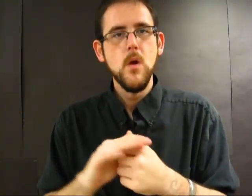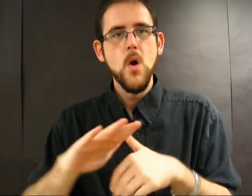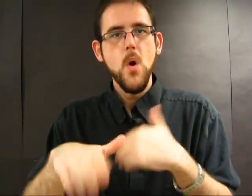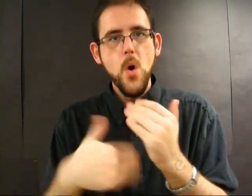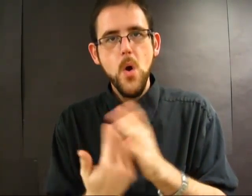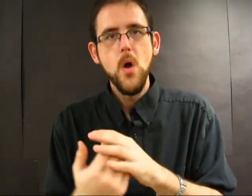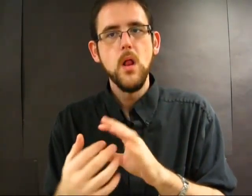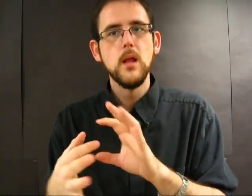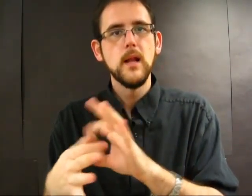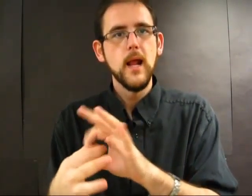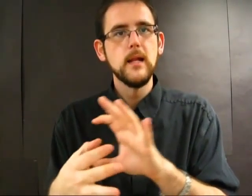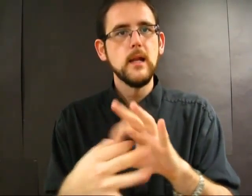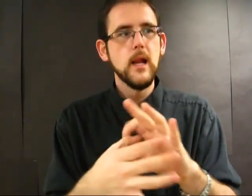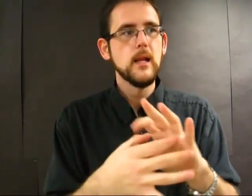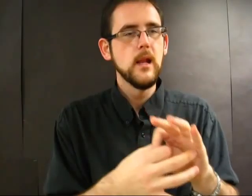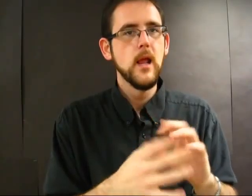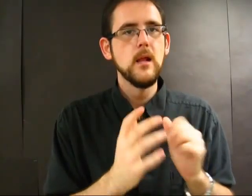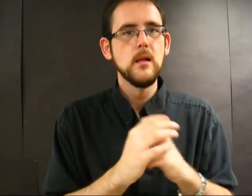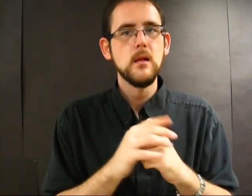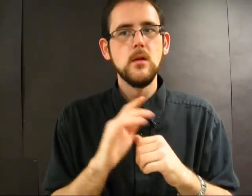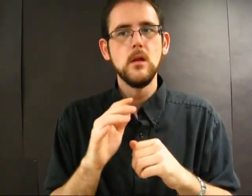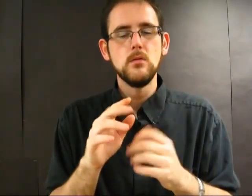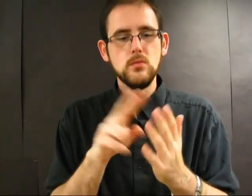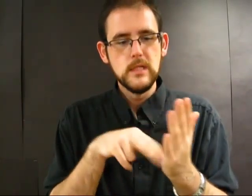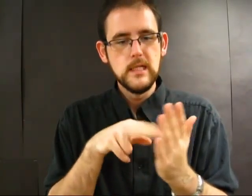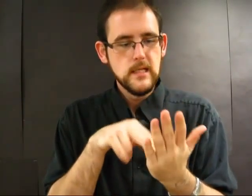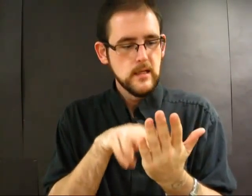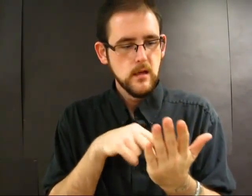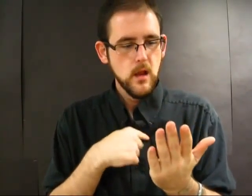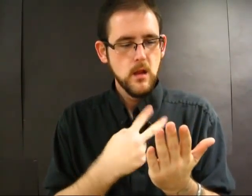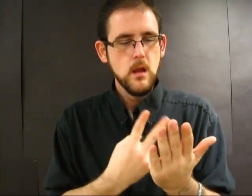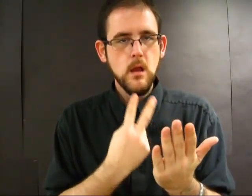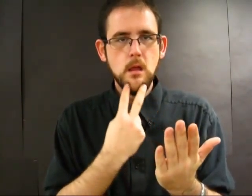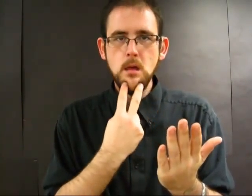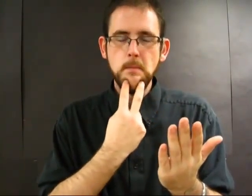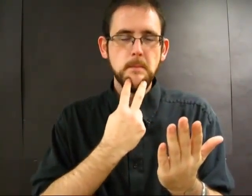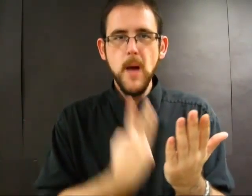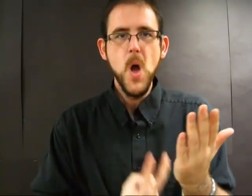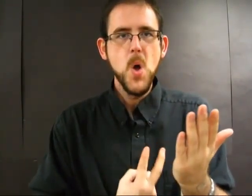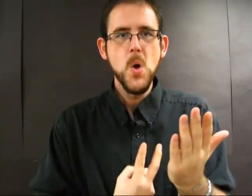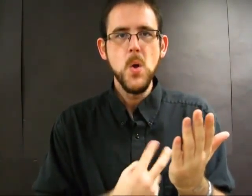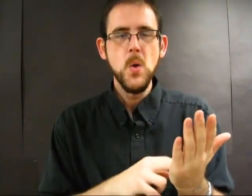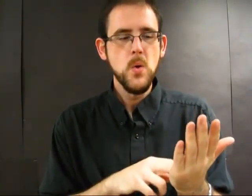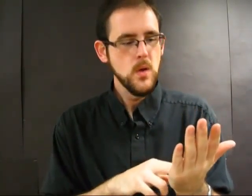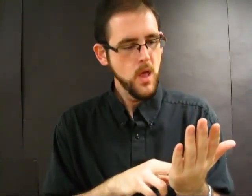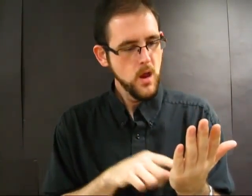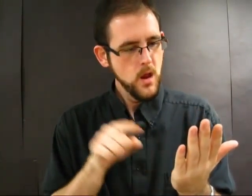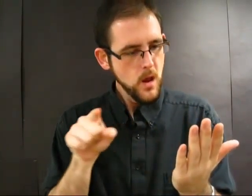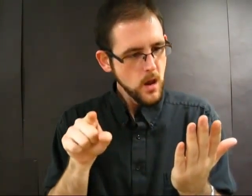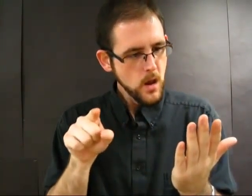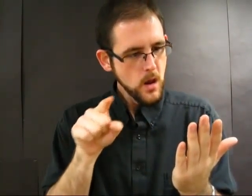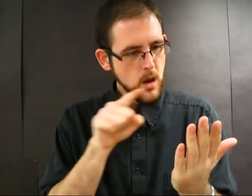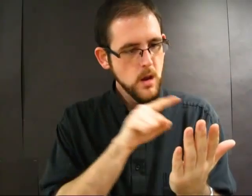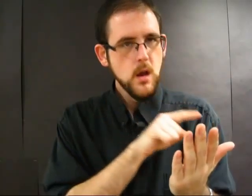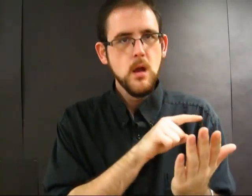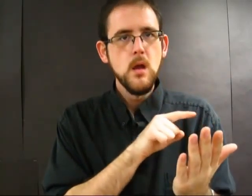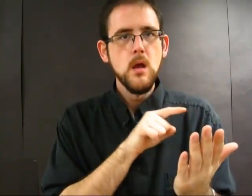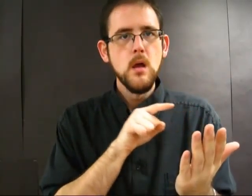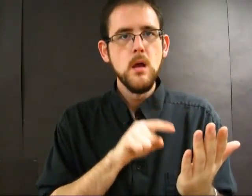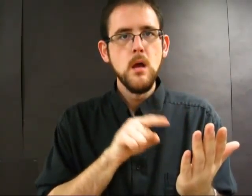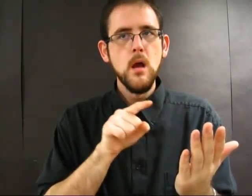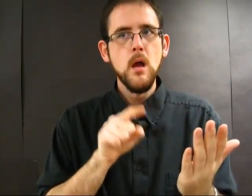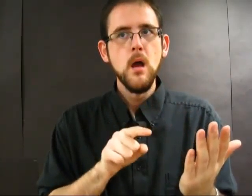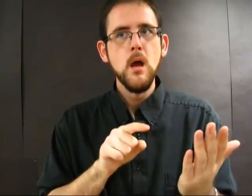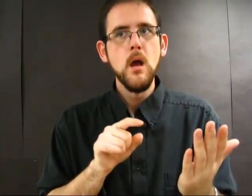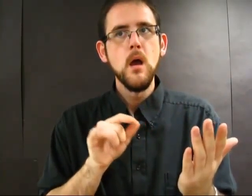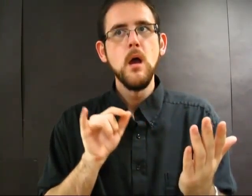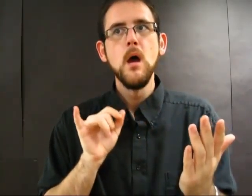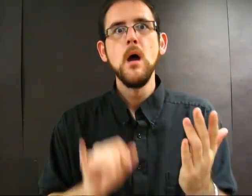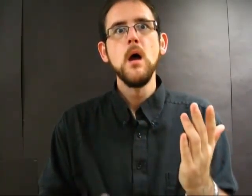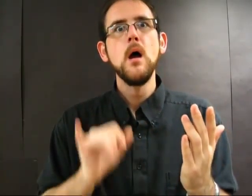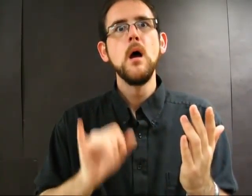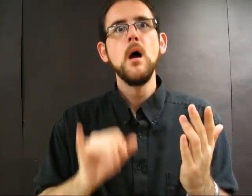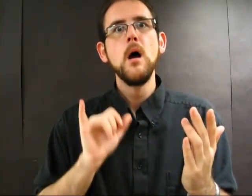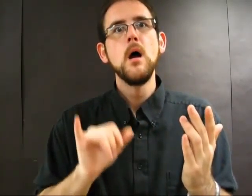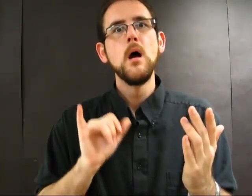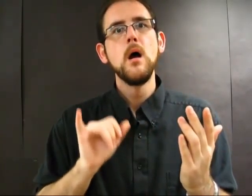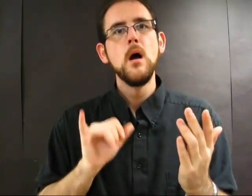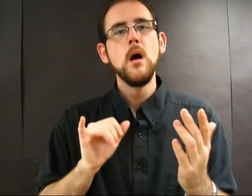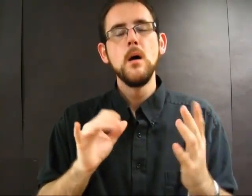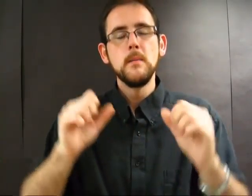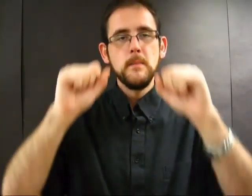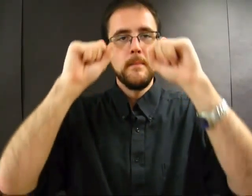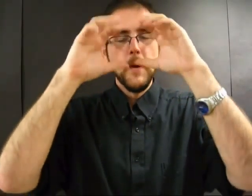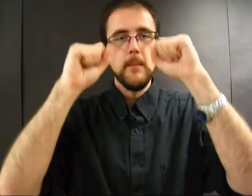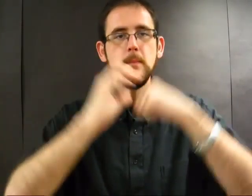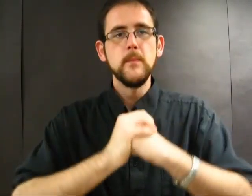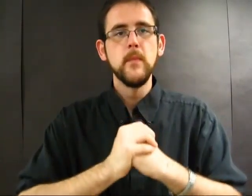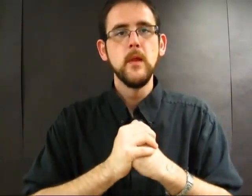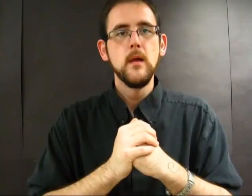and some of those connections are purely revelatory.